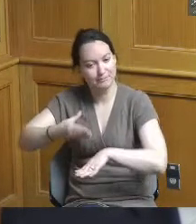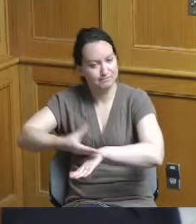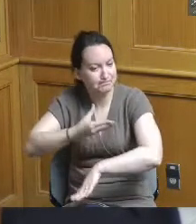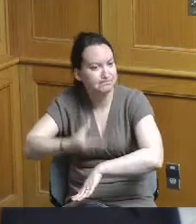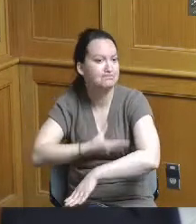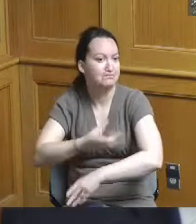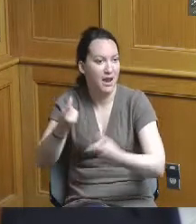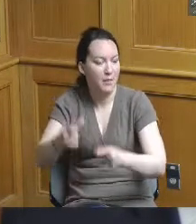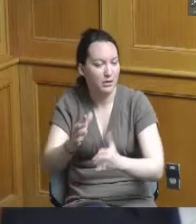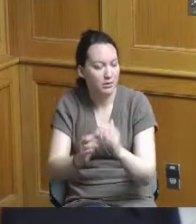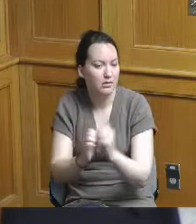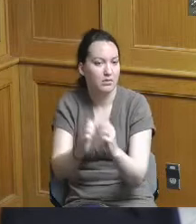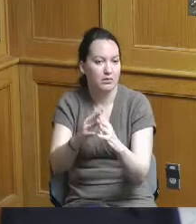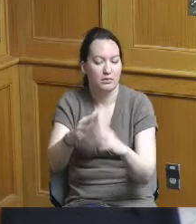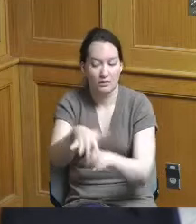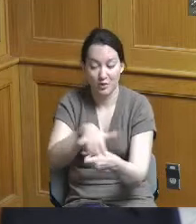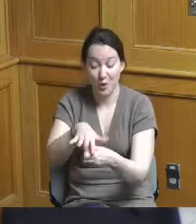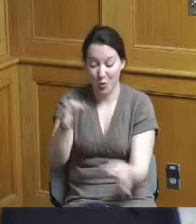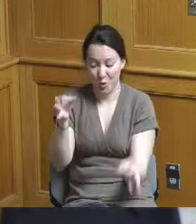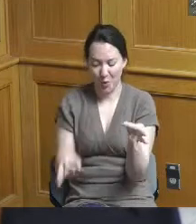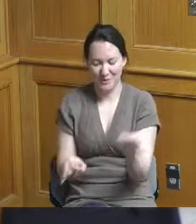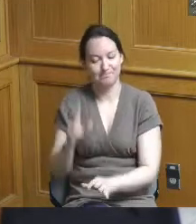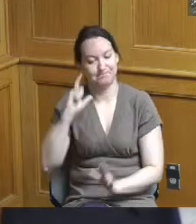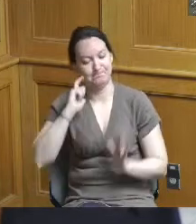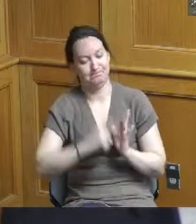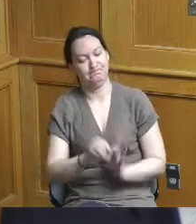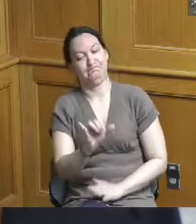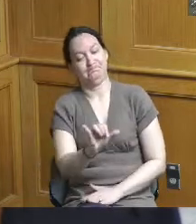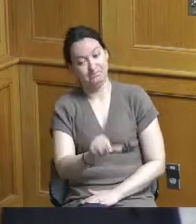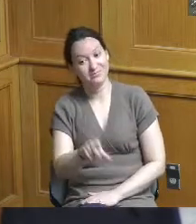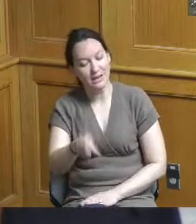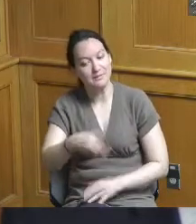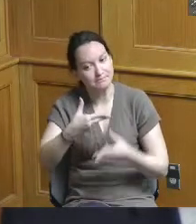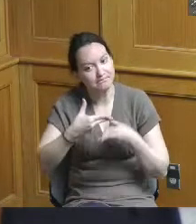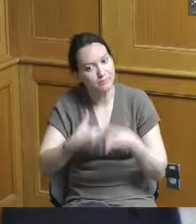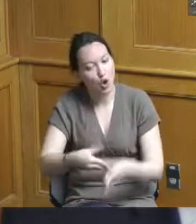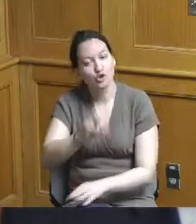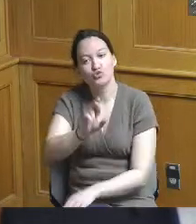on the site and the courts have now opined that Redevelopment occurred that five that